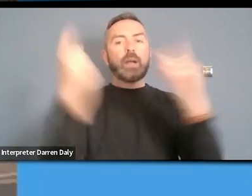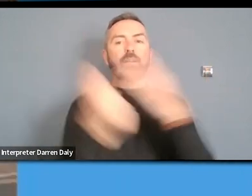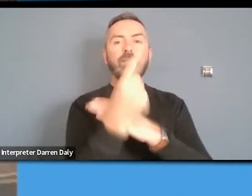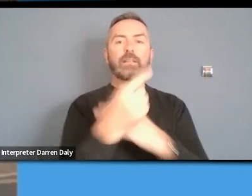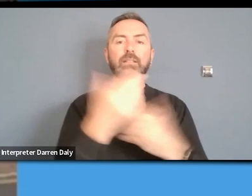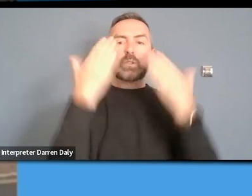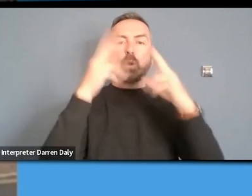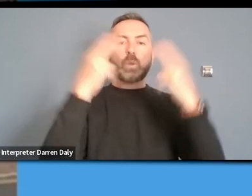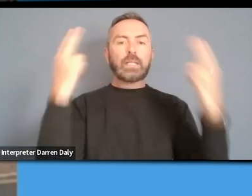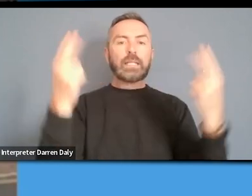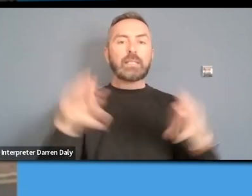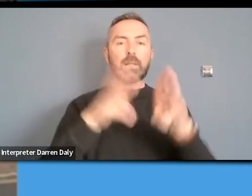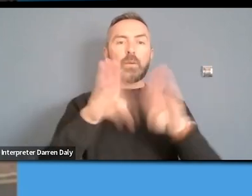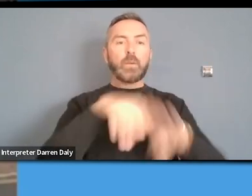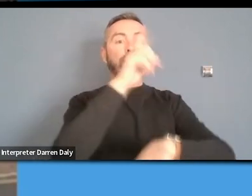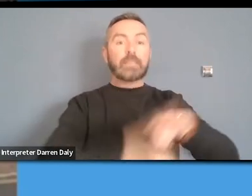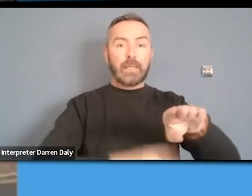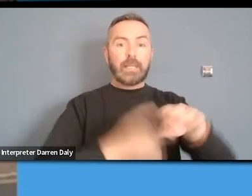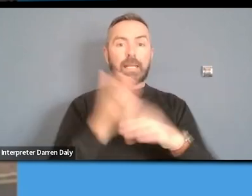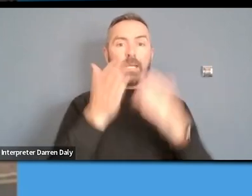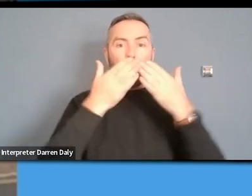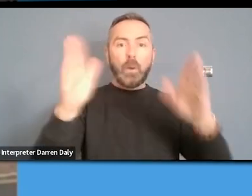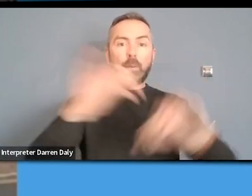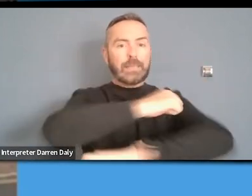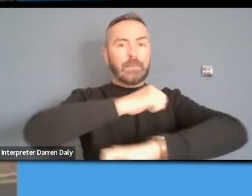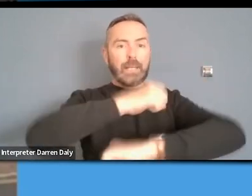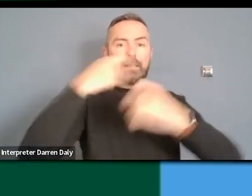with disabilities in the public spaces we all share.